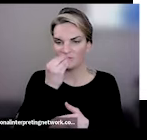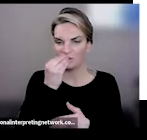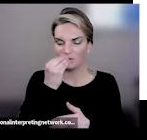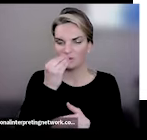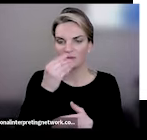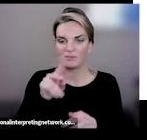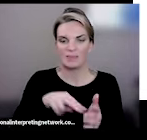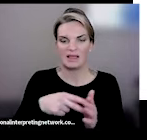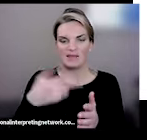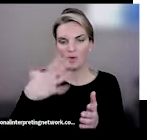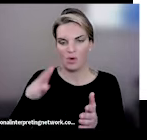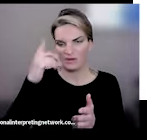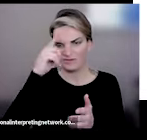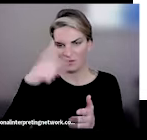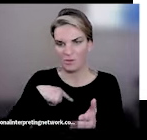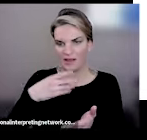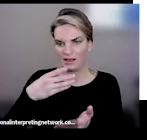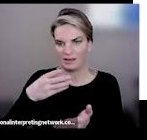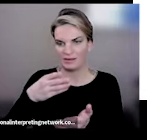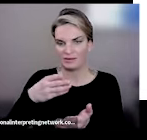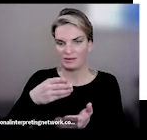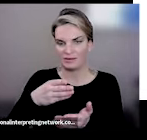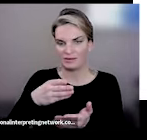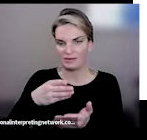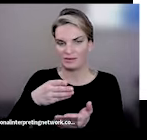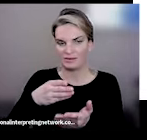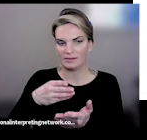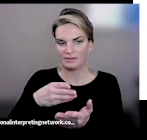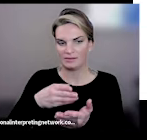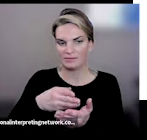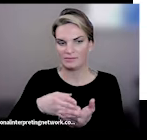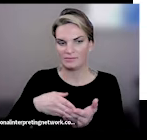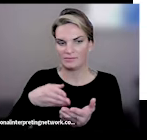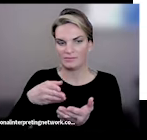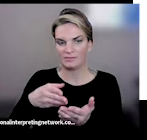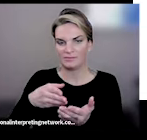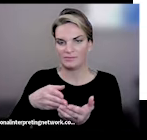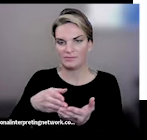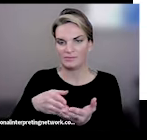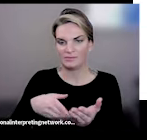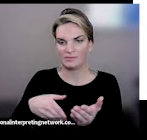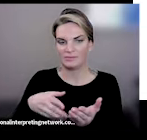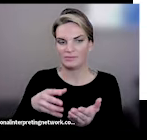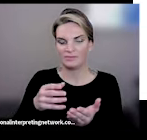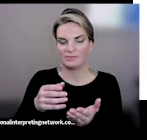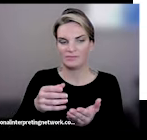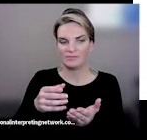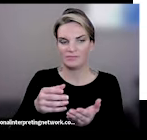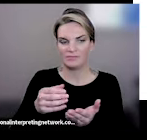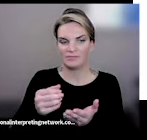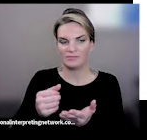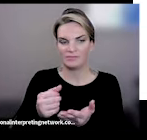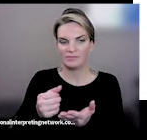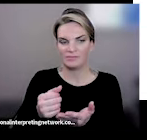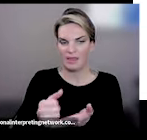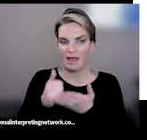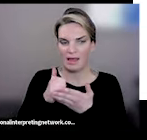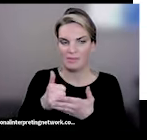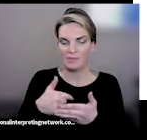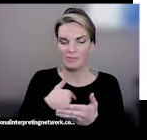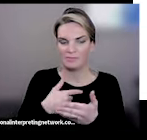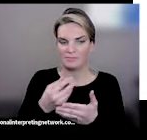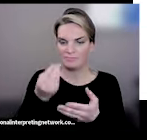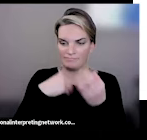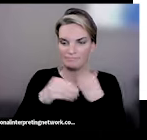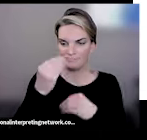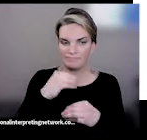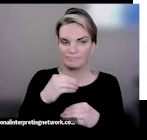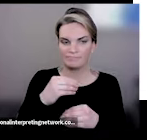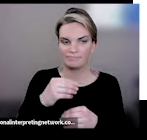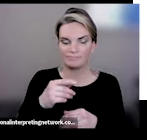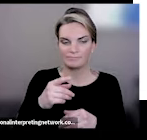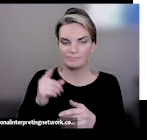that nourish yourself, are not lazy. They're you're not cutting corners. There's absolutely